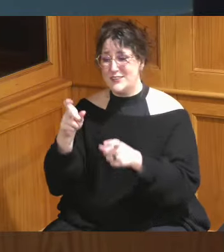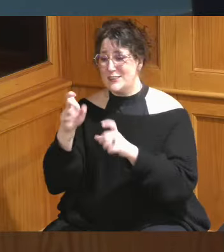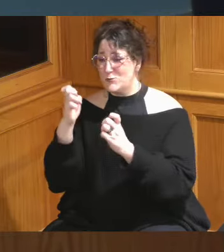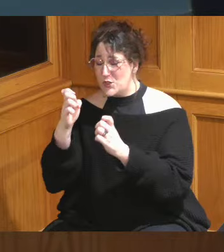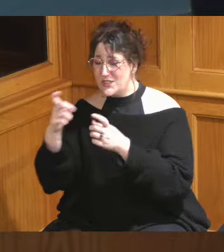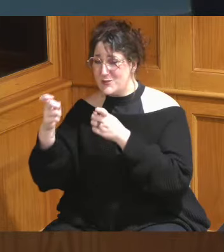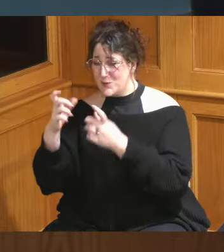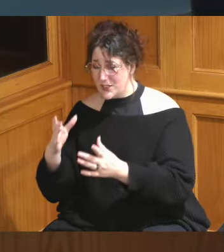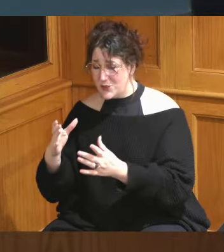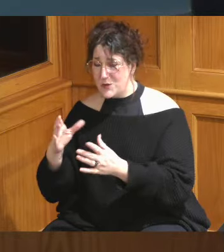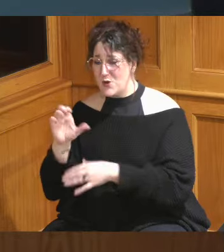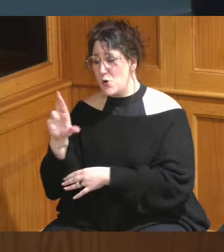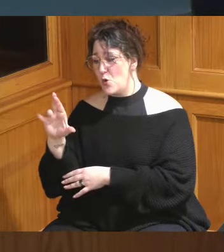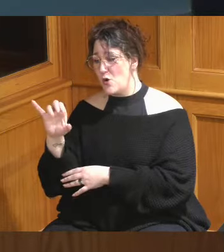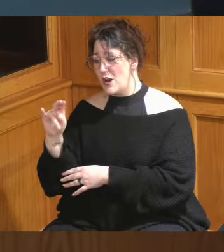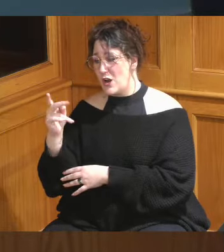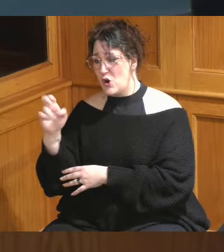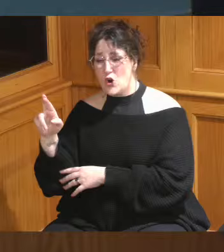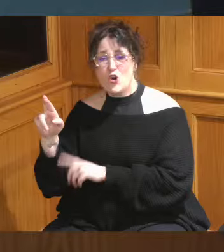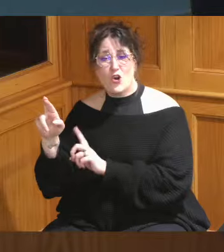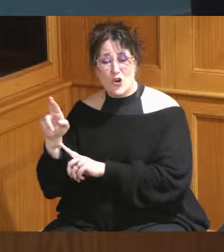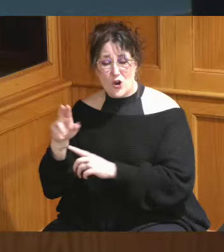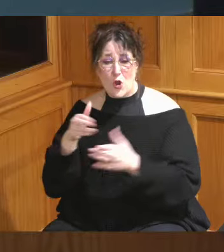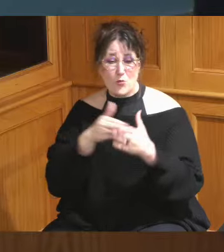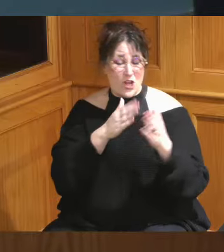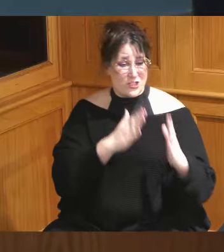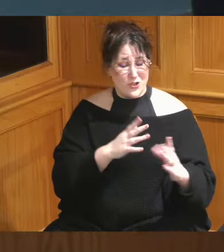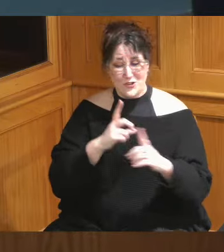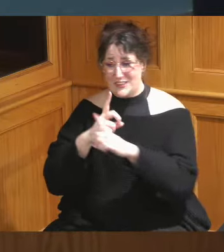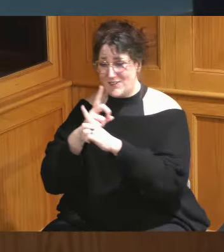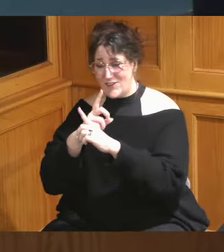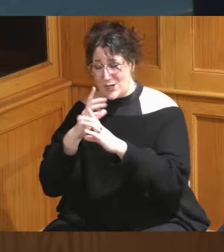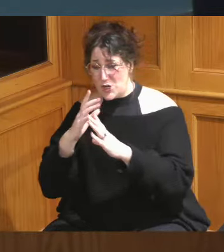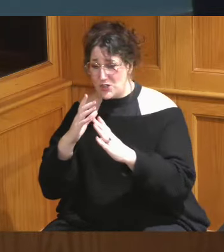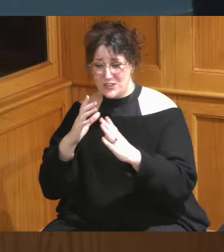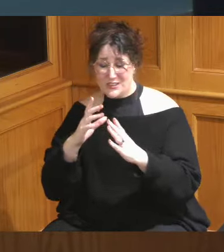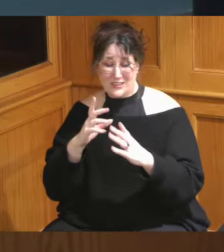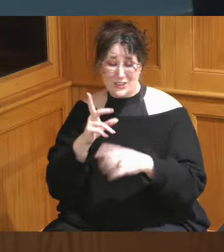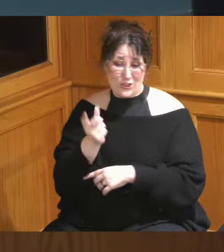the Coroner's office, the Prosecutor's office, the Public Defender's office, the dog warden, the list